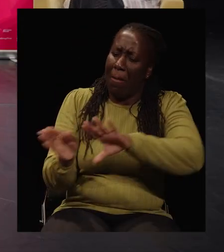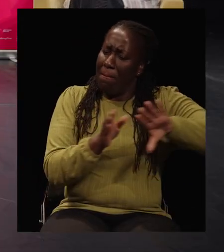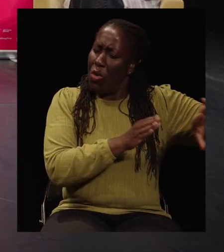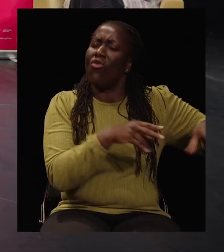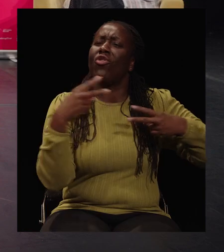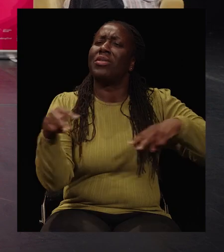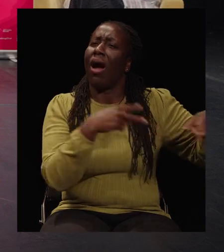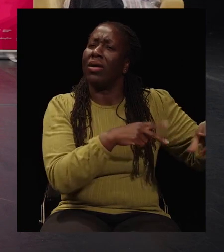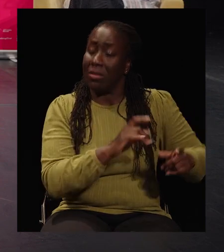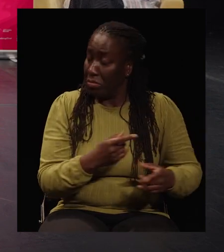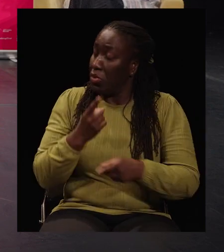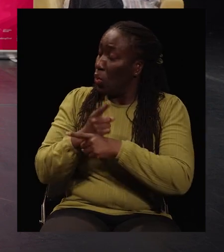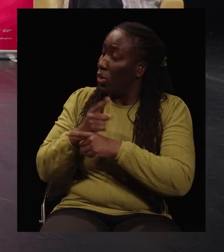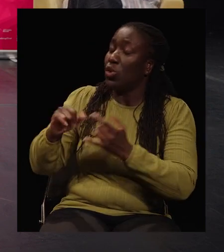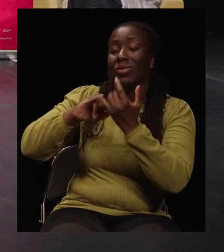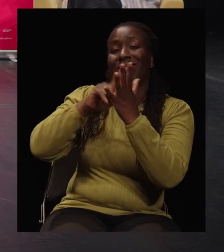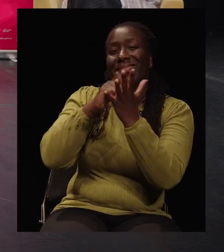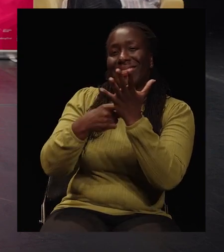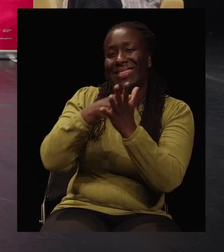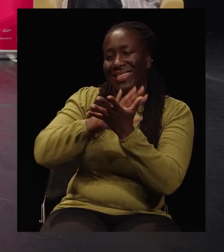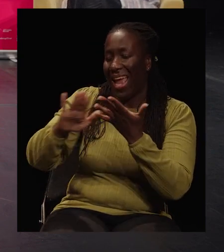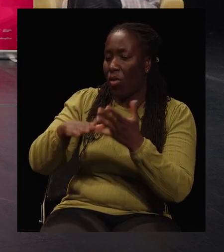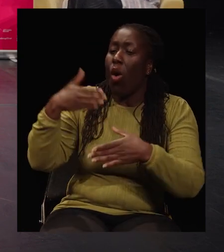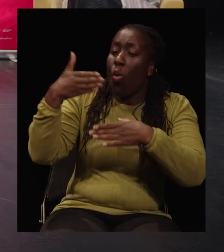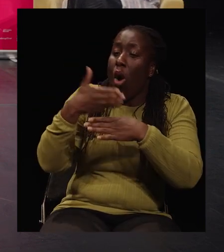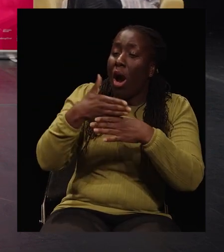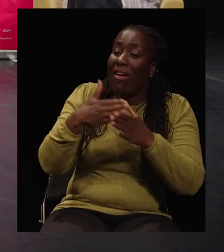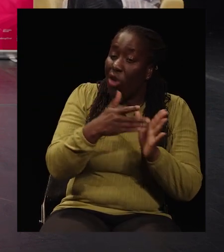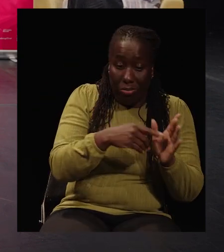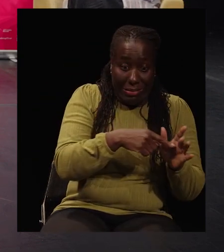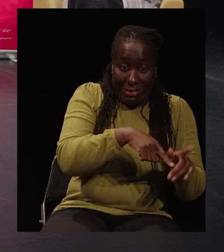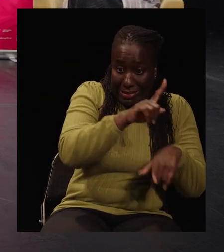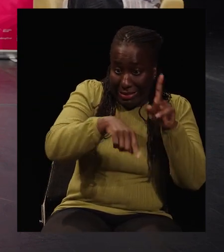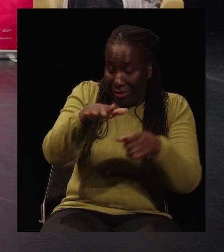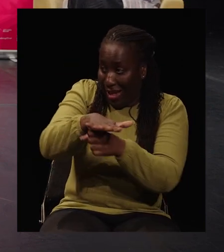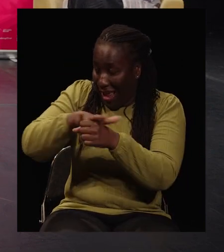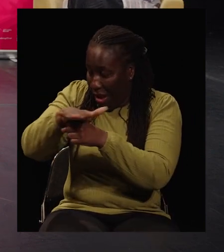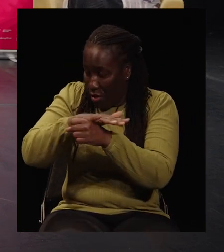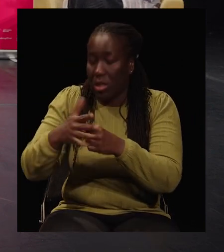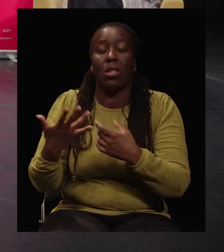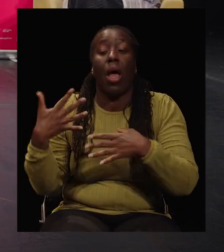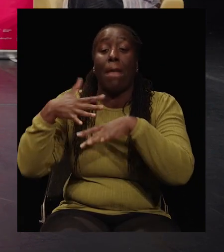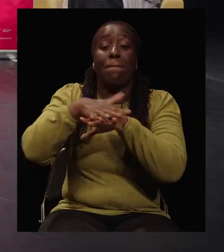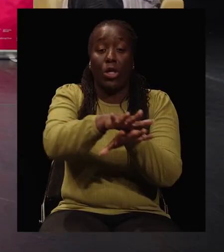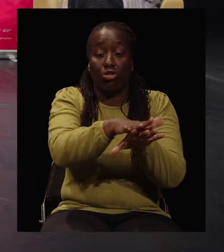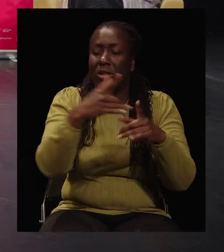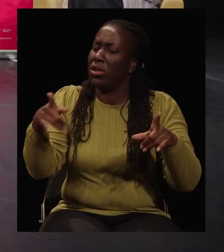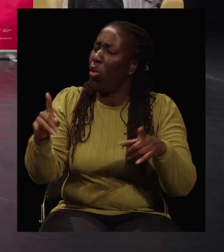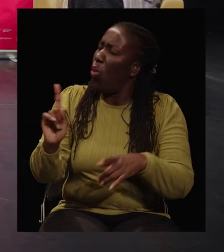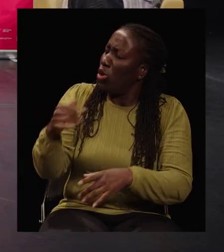As an artist, producer and curator working across margins and mainstreams, I wondered what your experience has been in terms of working with institutions,